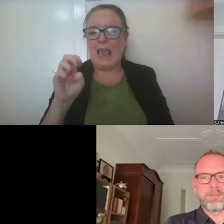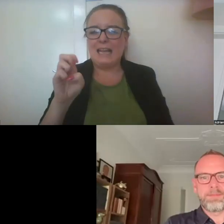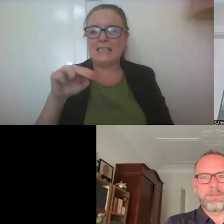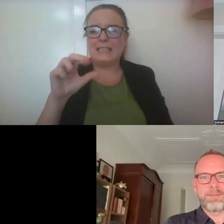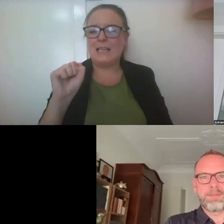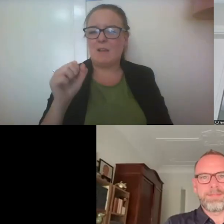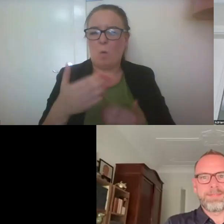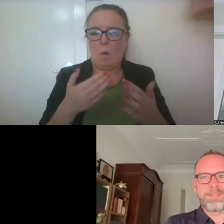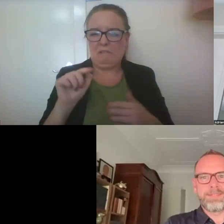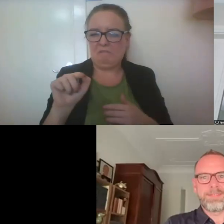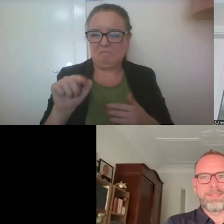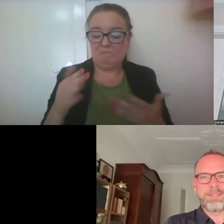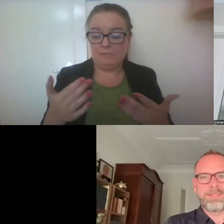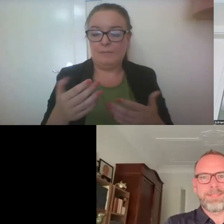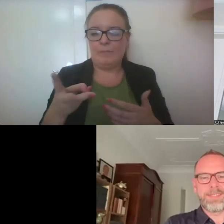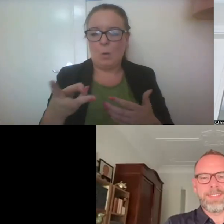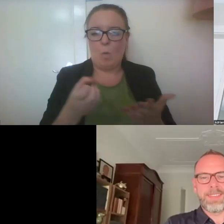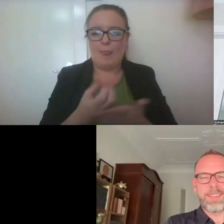So, I'll hand over to you now.